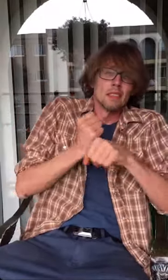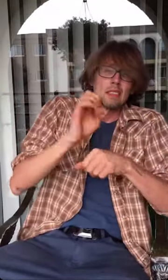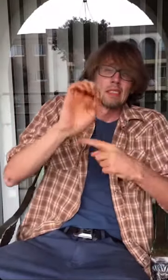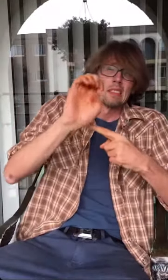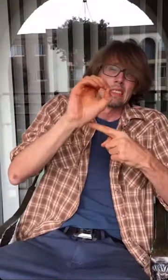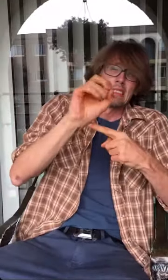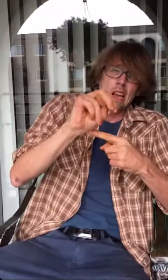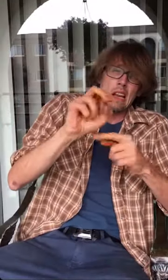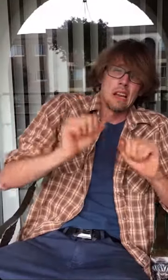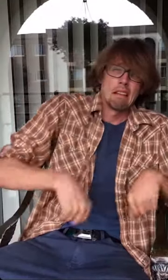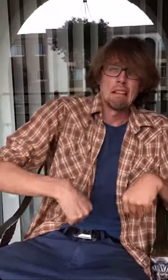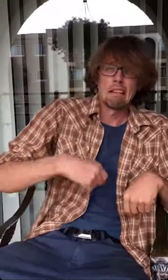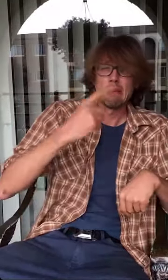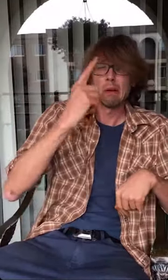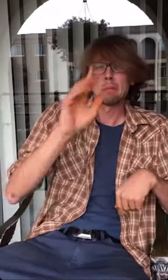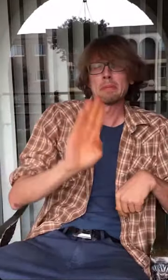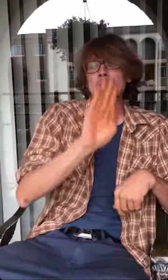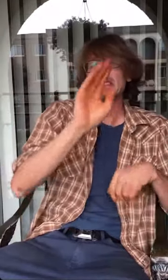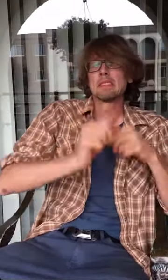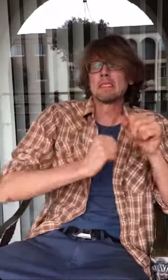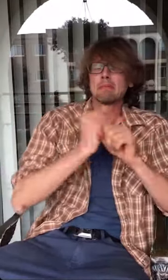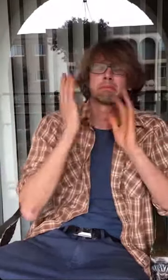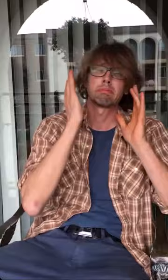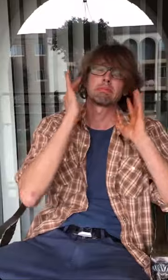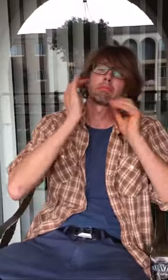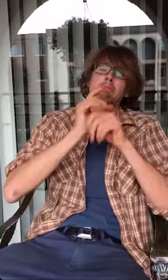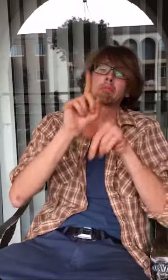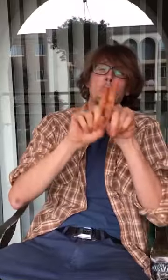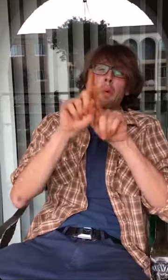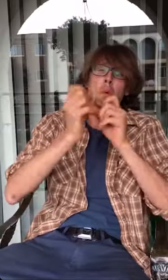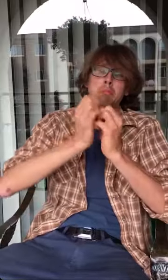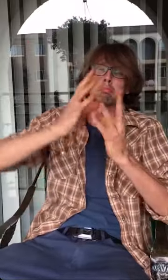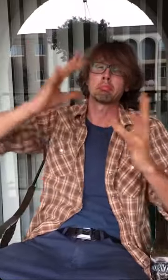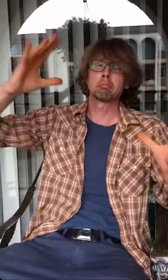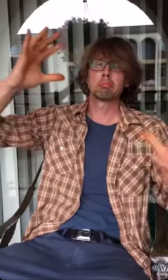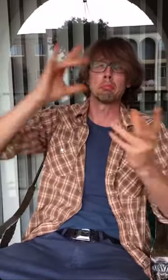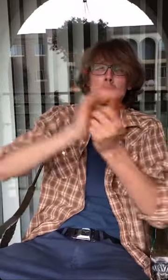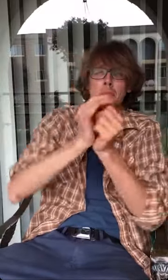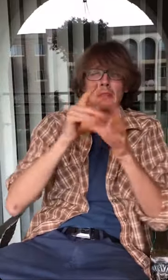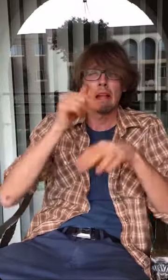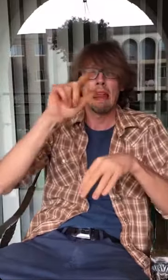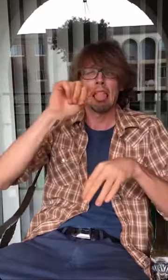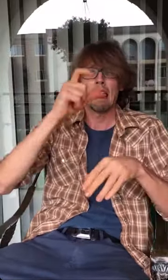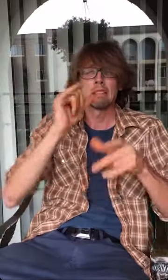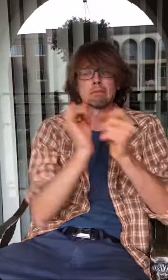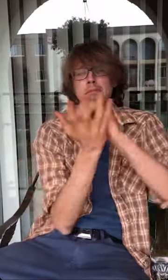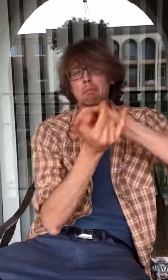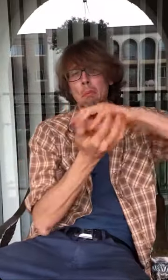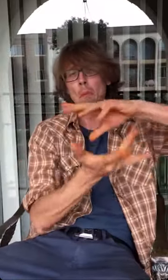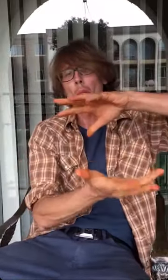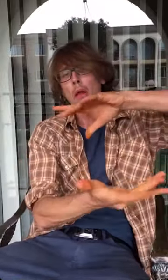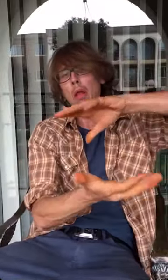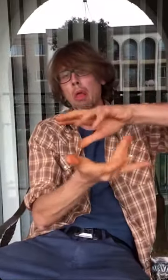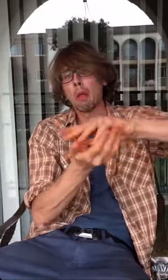or greater passages of Time such as the eon. One could aspire for billions of years, the time scale of stars and galaxies.